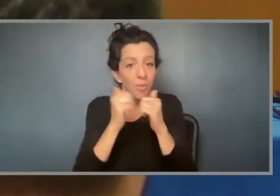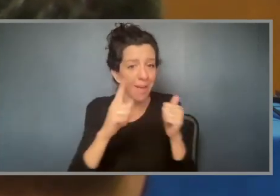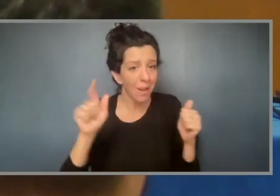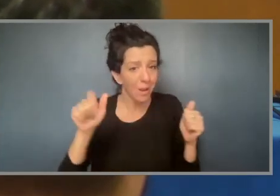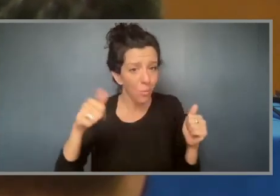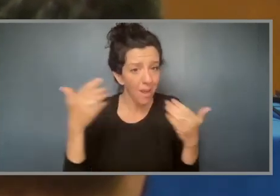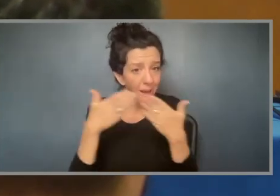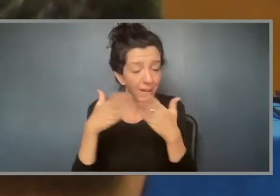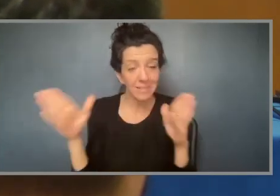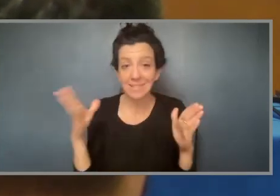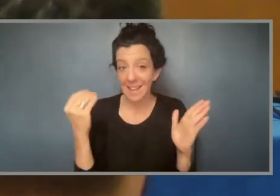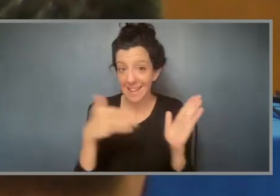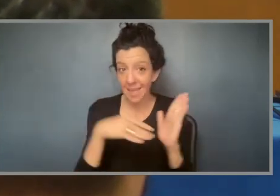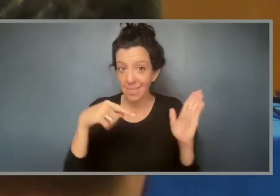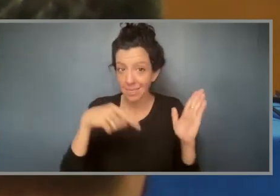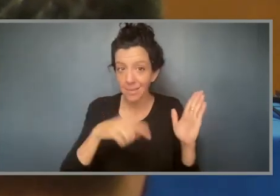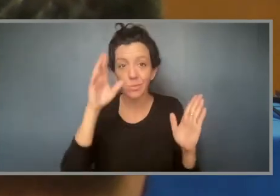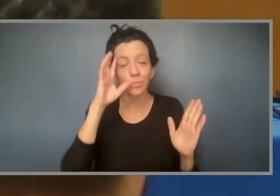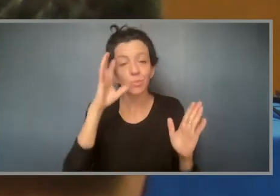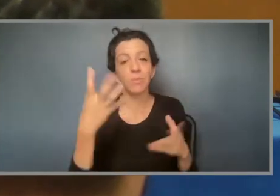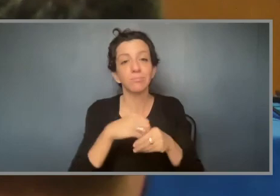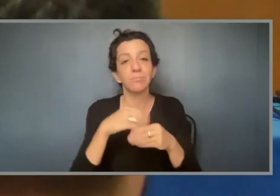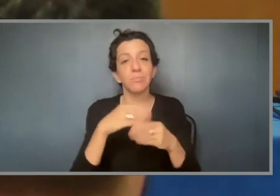Studio: So you're able to view this or share with anyone as well, and this again will be part of the public record.